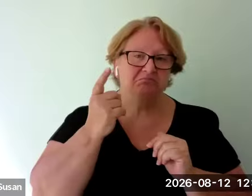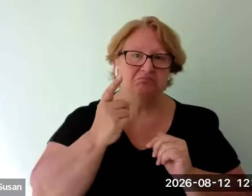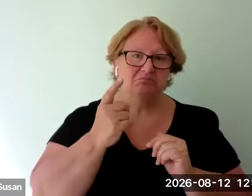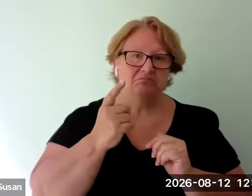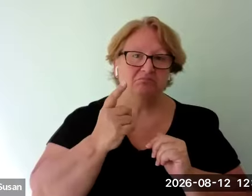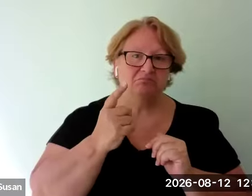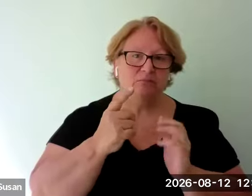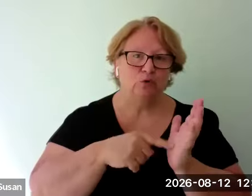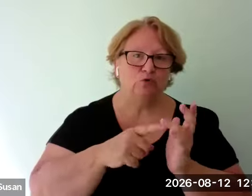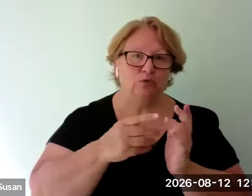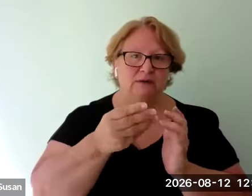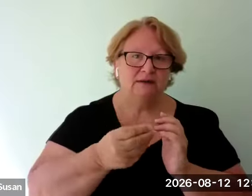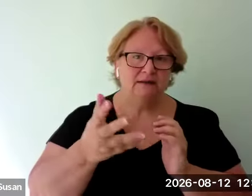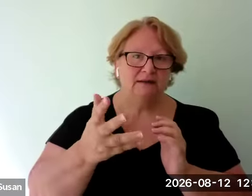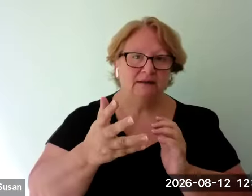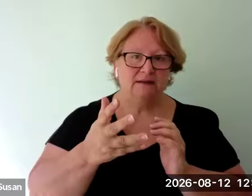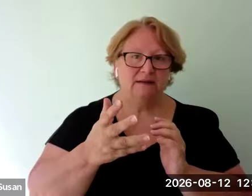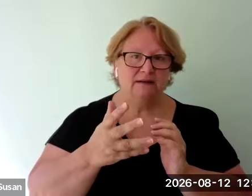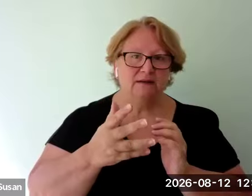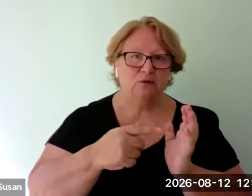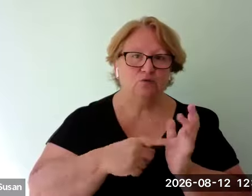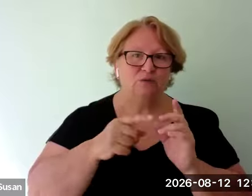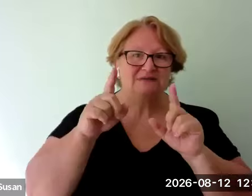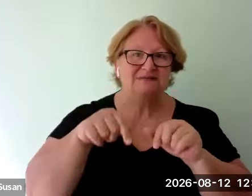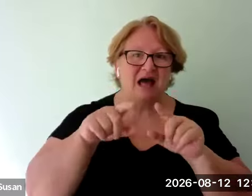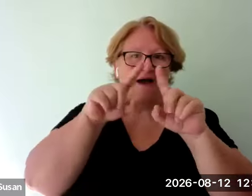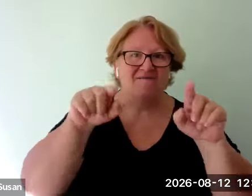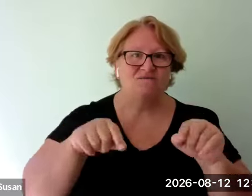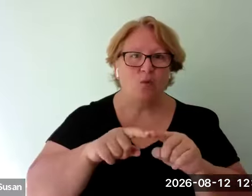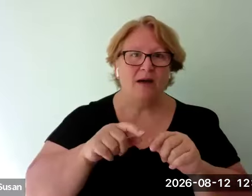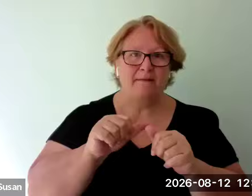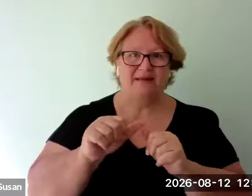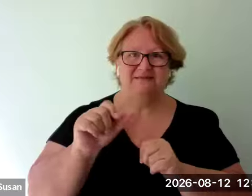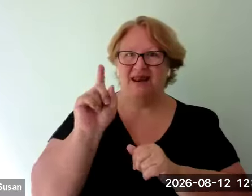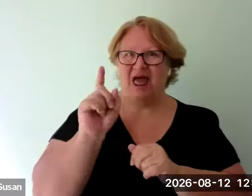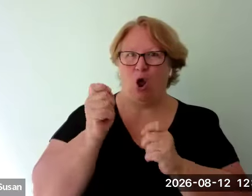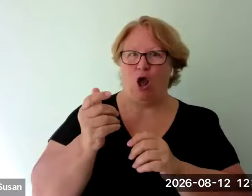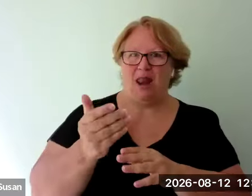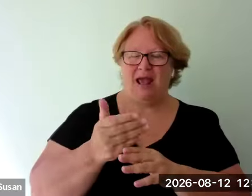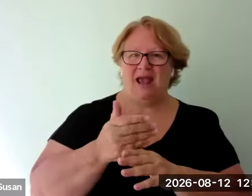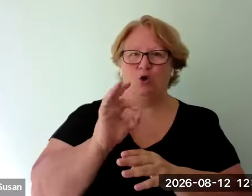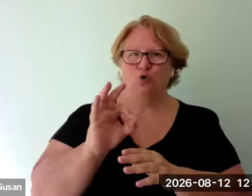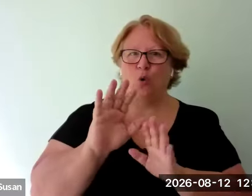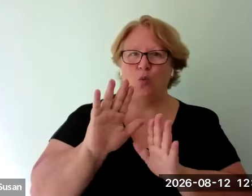recommend if you are intending to